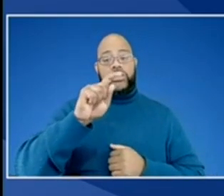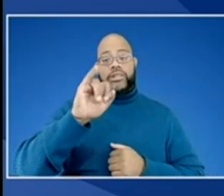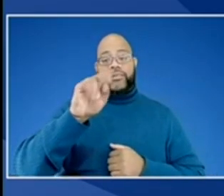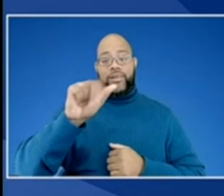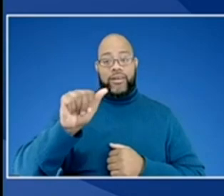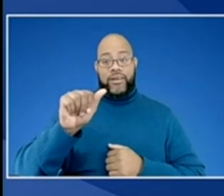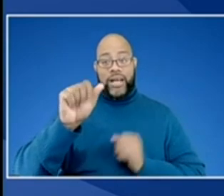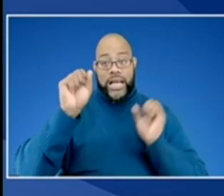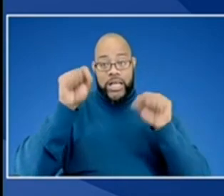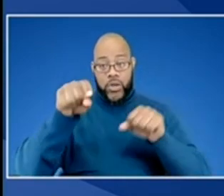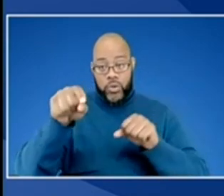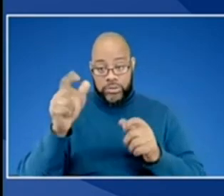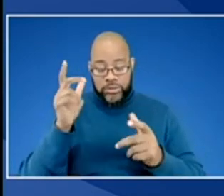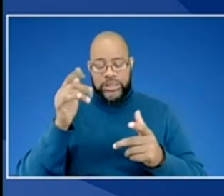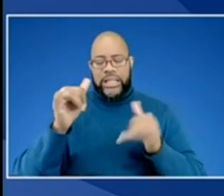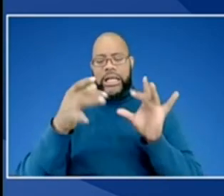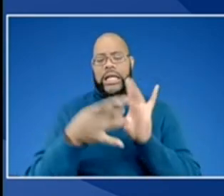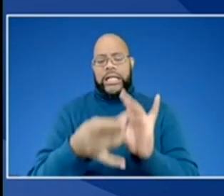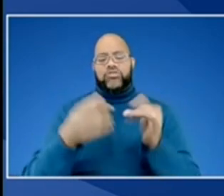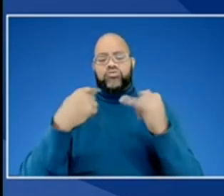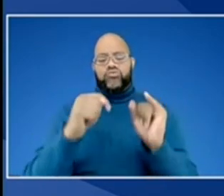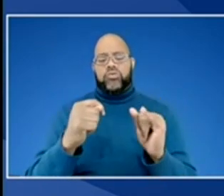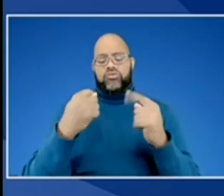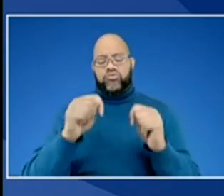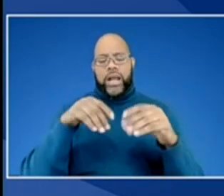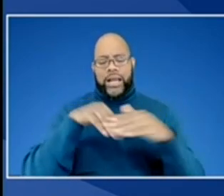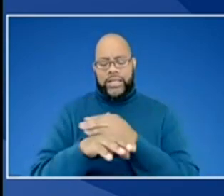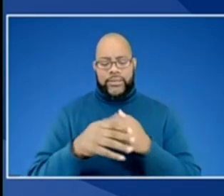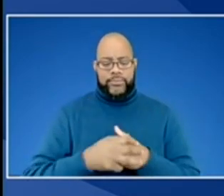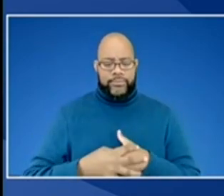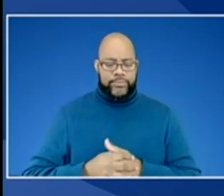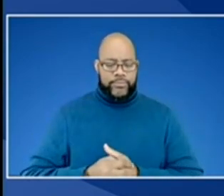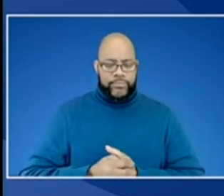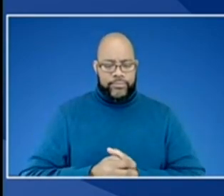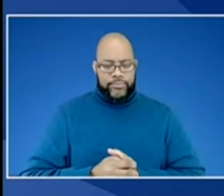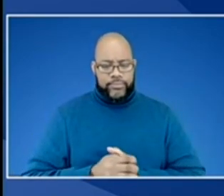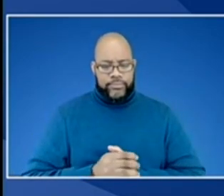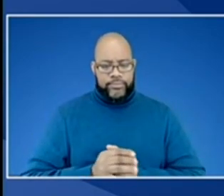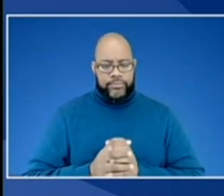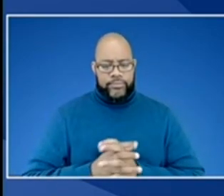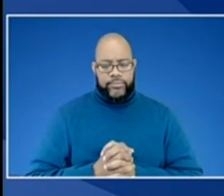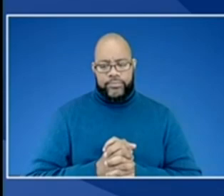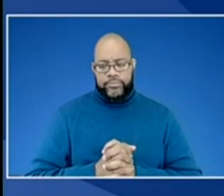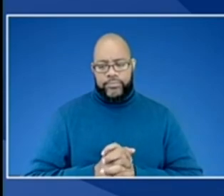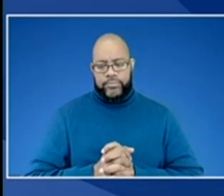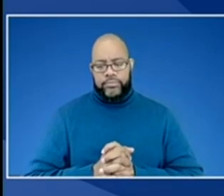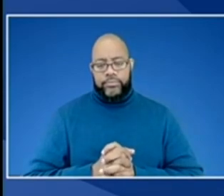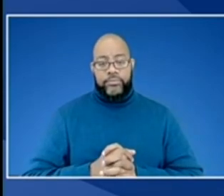connecting to audio. Christina, can you hear me?